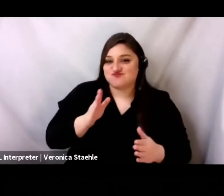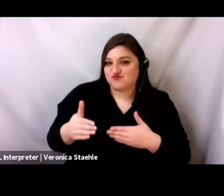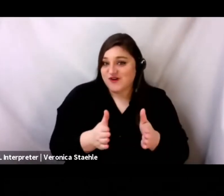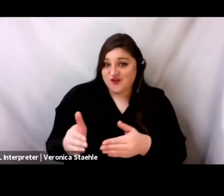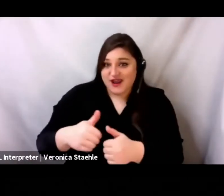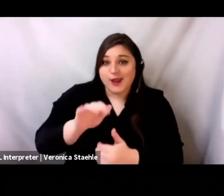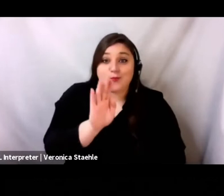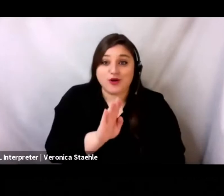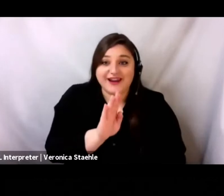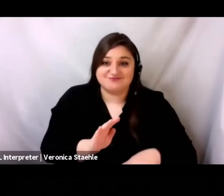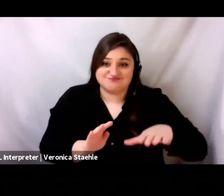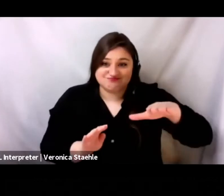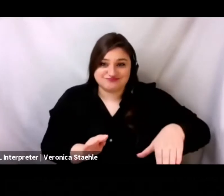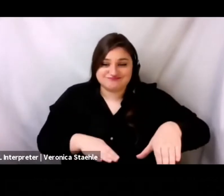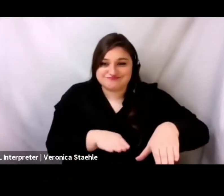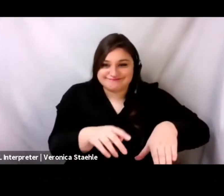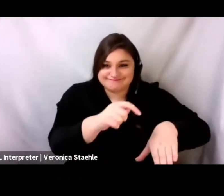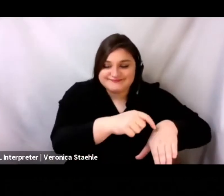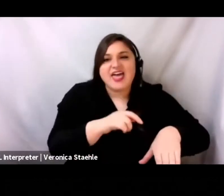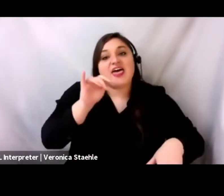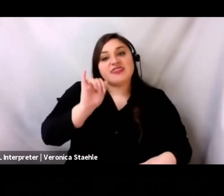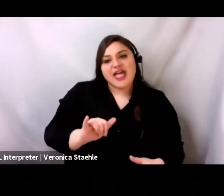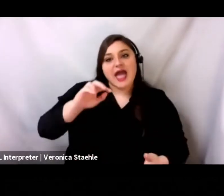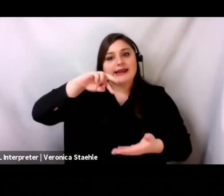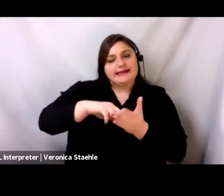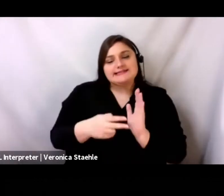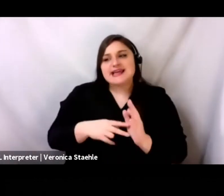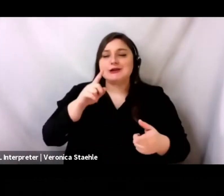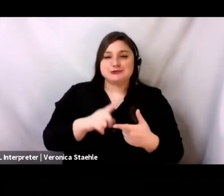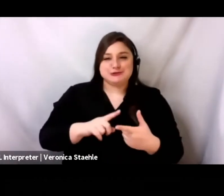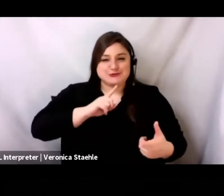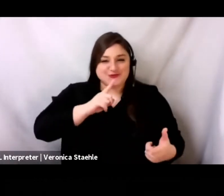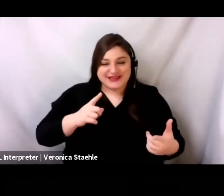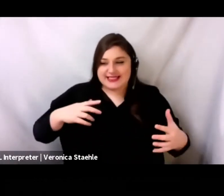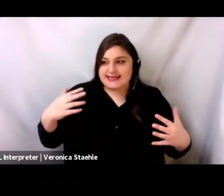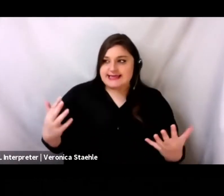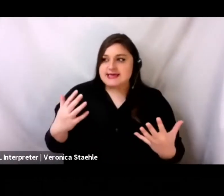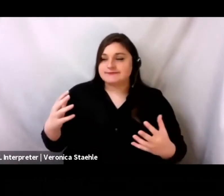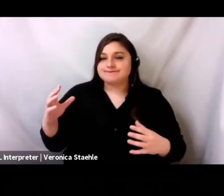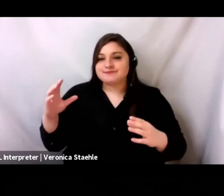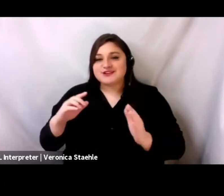was really focused on sharing the magic and the beauty of the natural habitat, both the aquatic